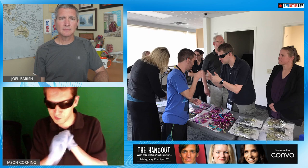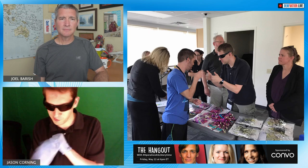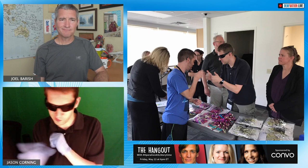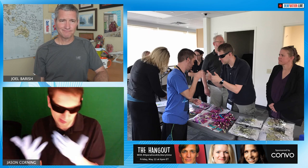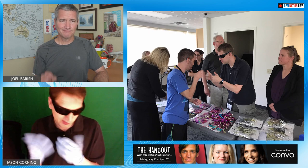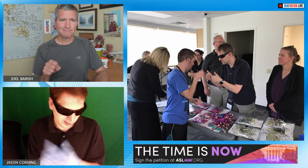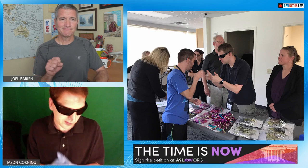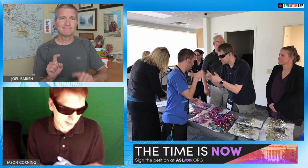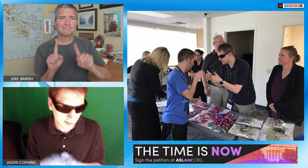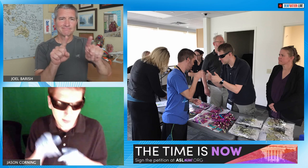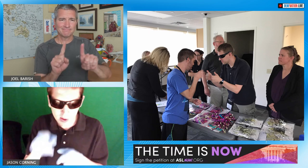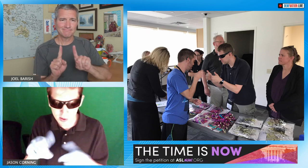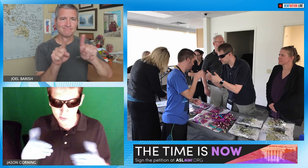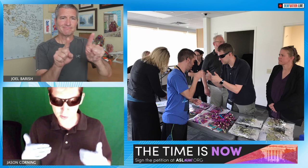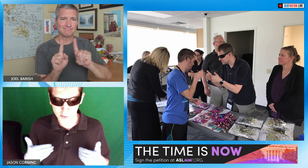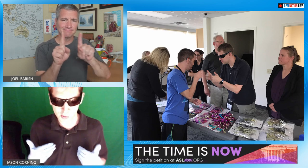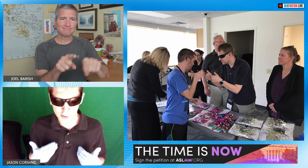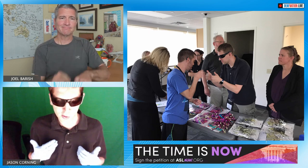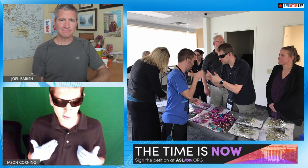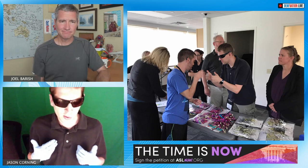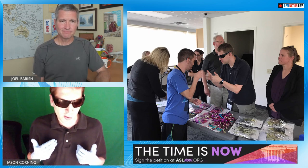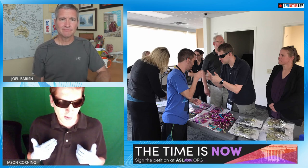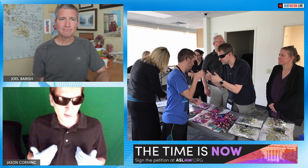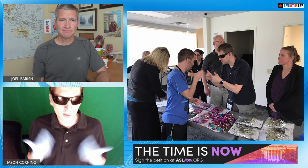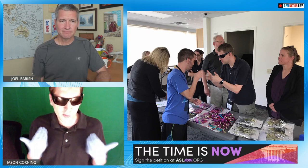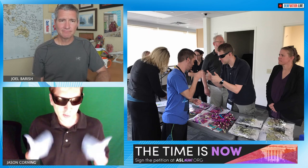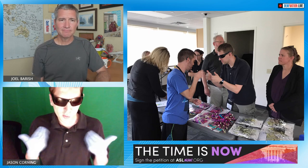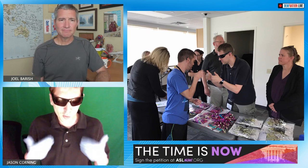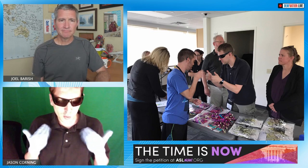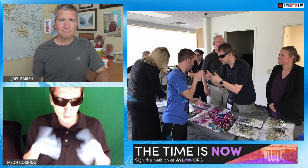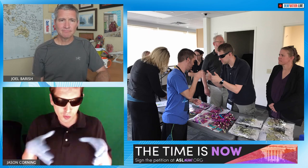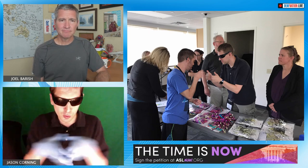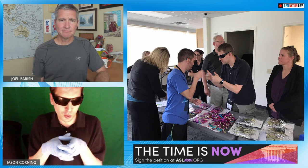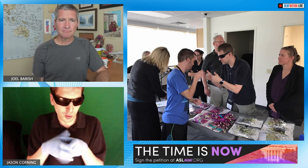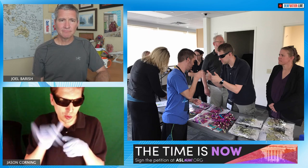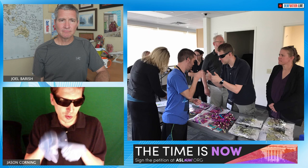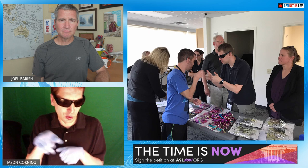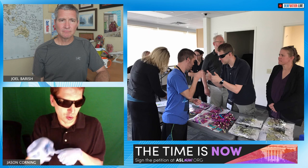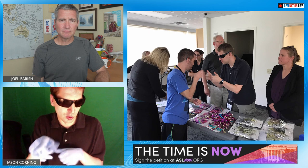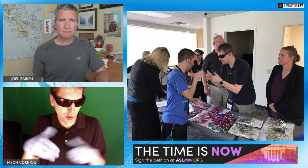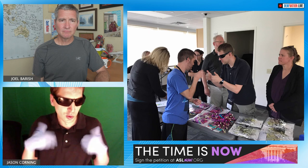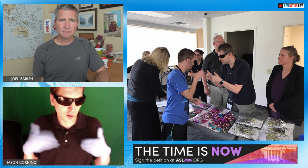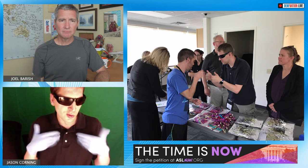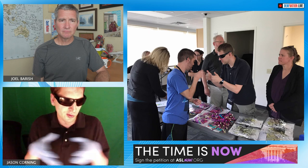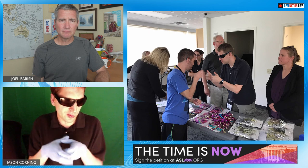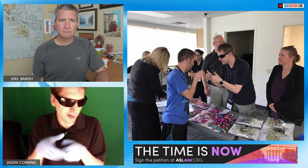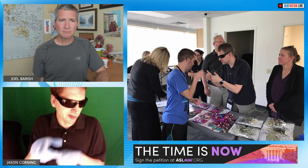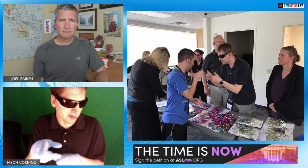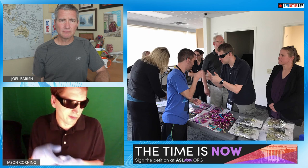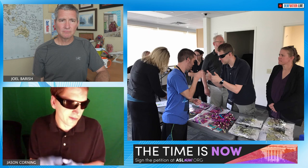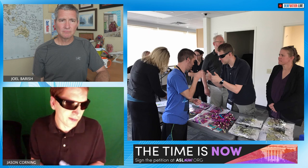This is a youth group event,